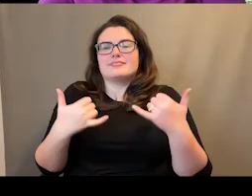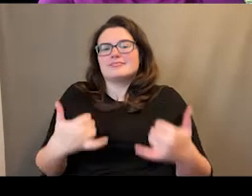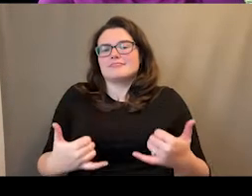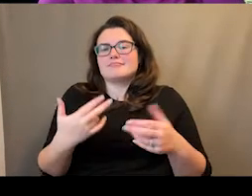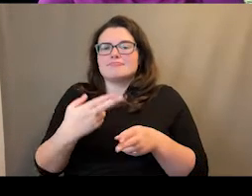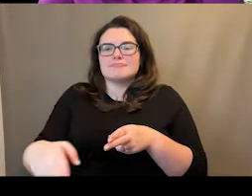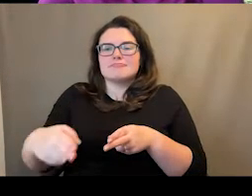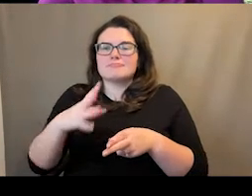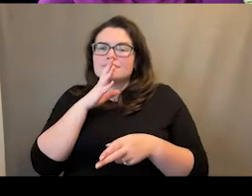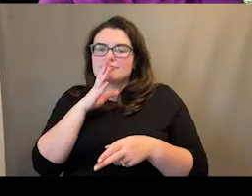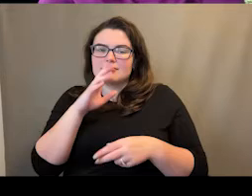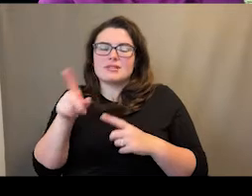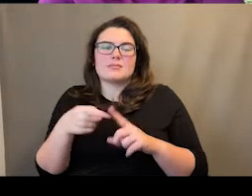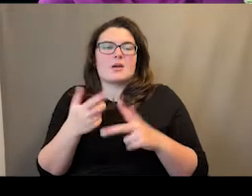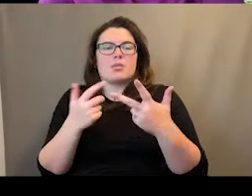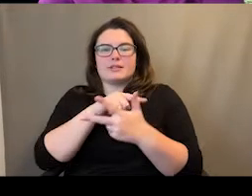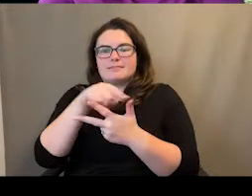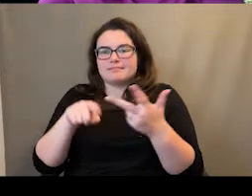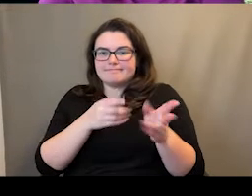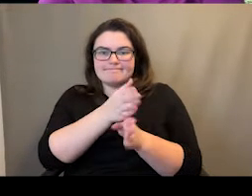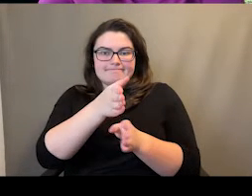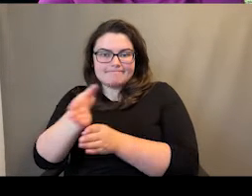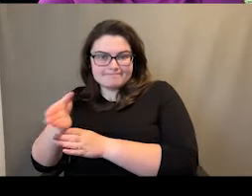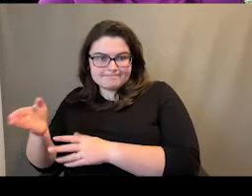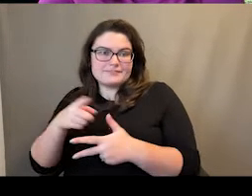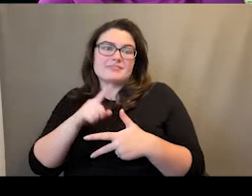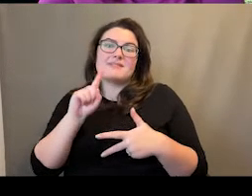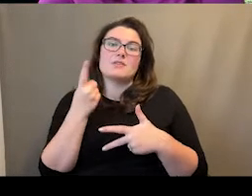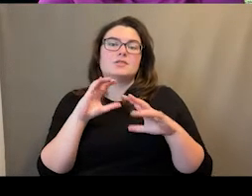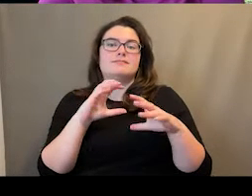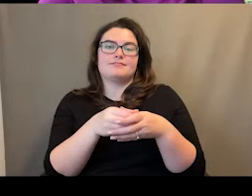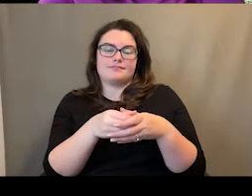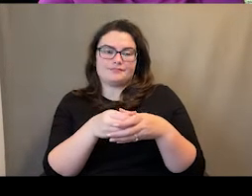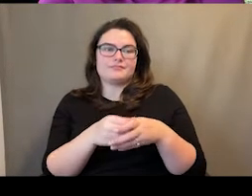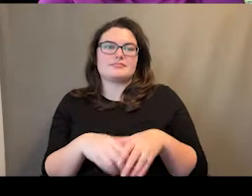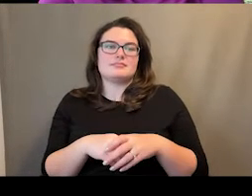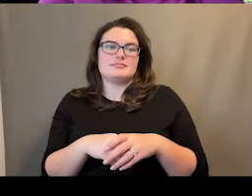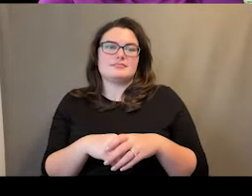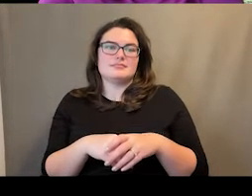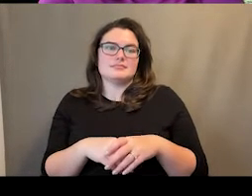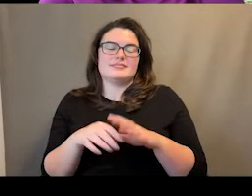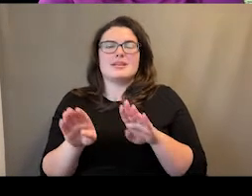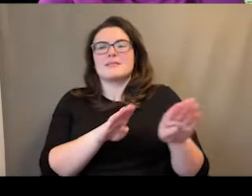about each of the three divisions. The first division is the division of Behavioral Cognitive Sciences,